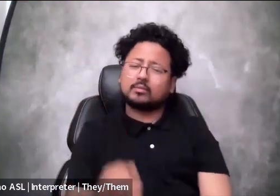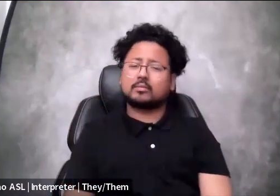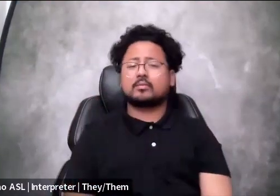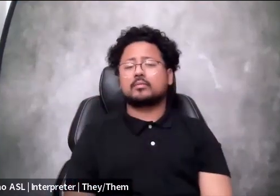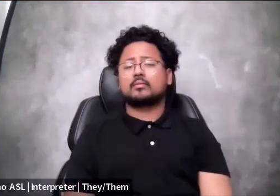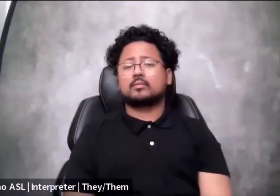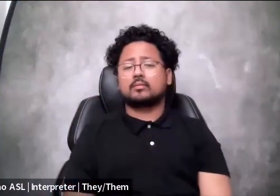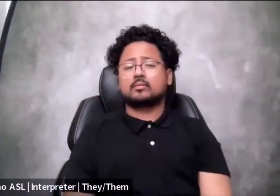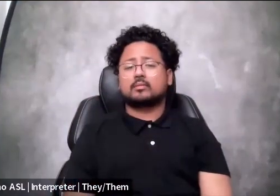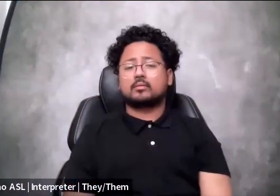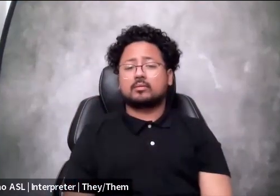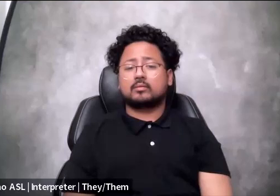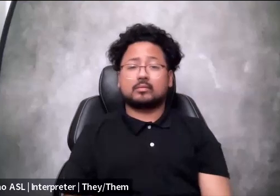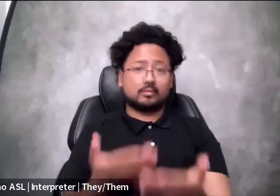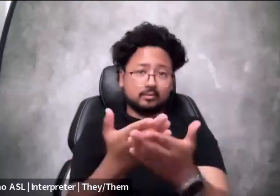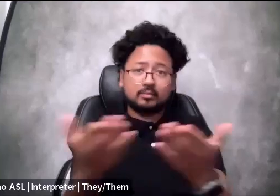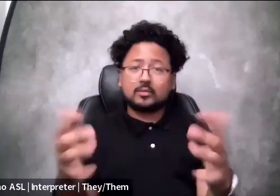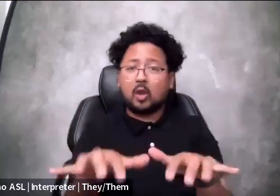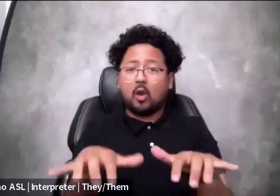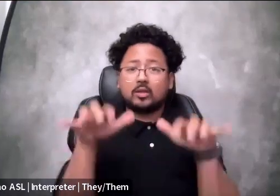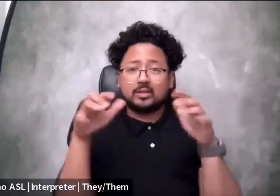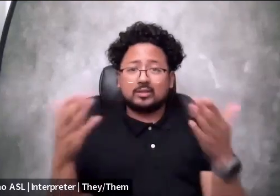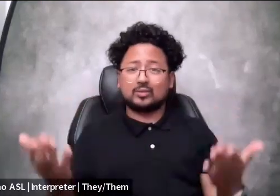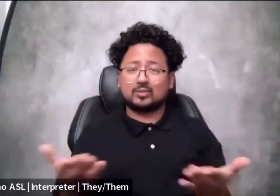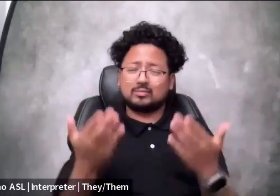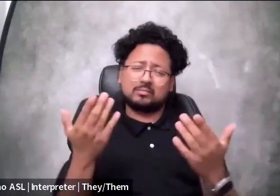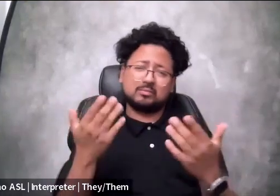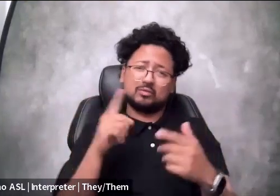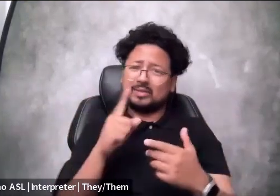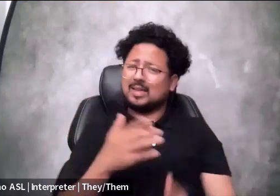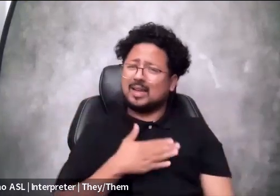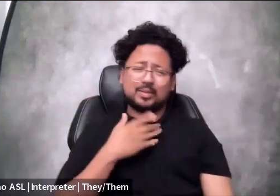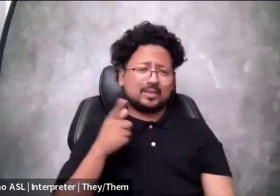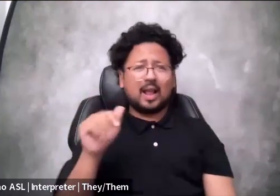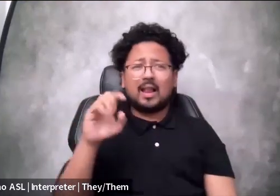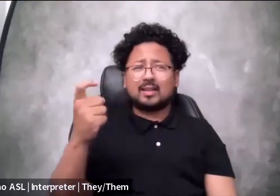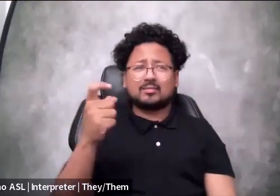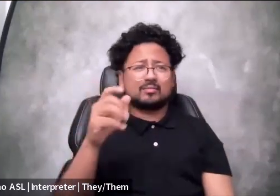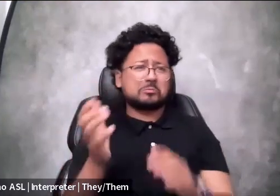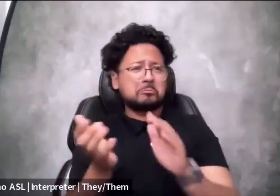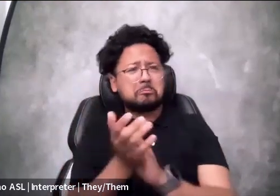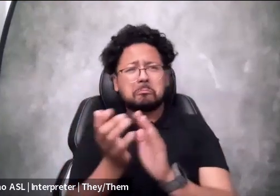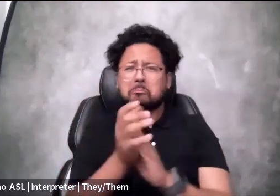and to our audience. I'm so glad that Alex gave you the shout out that you deserve because we create